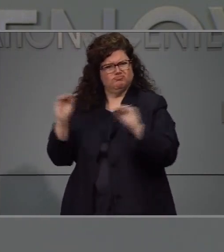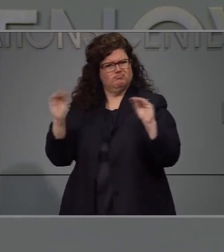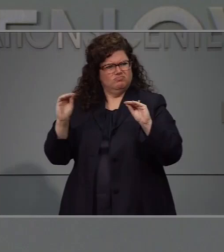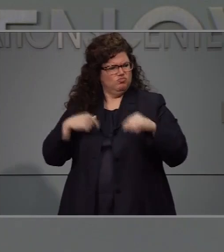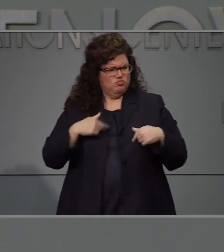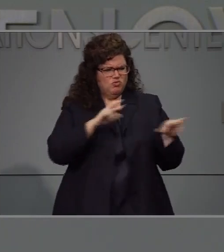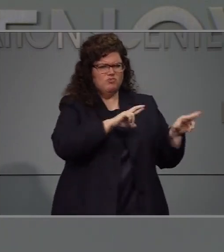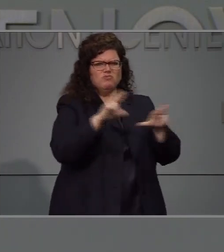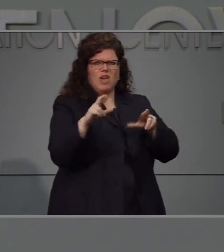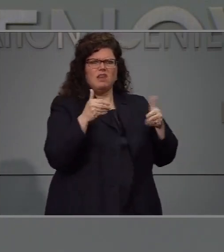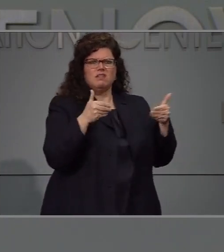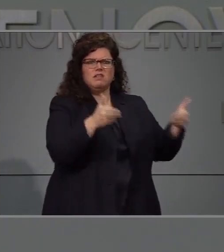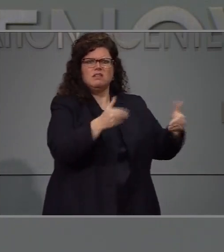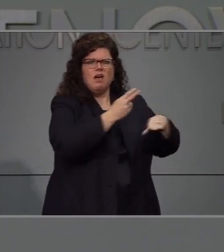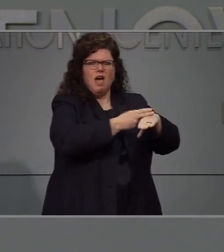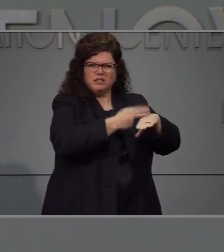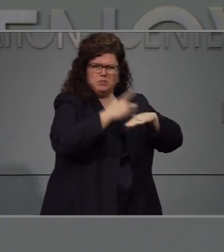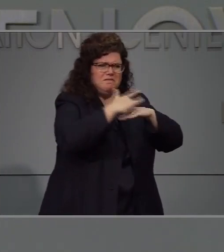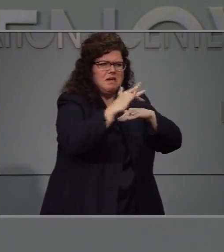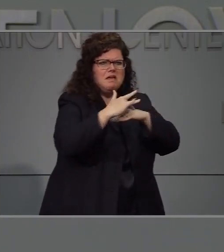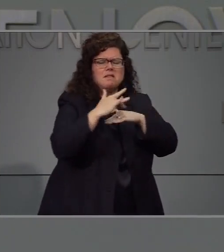SURE THAT WE HAVE THAT CAPACITY